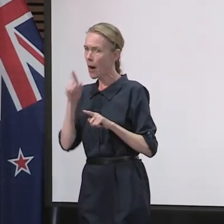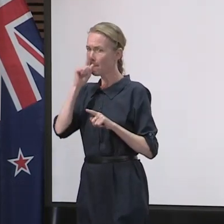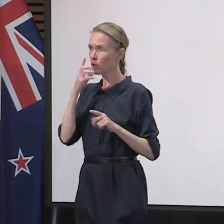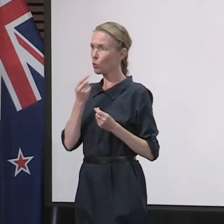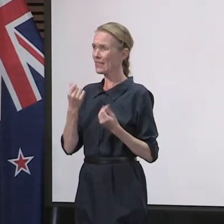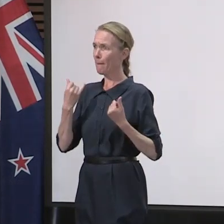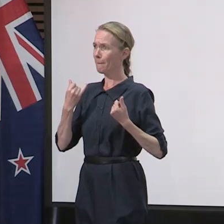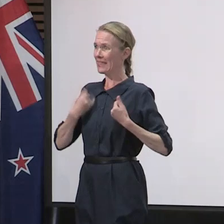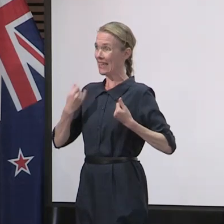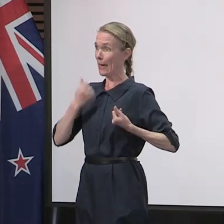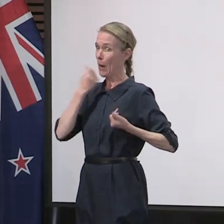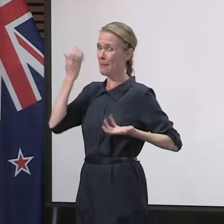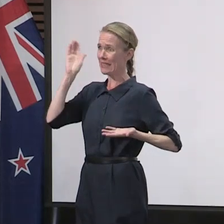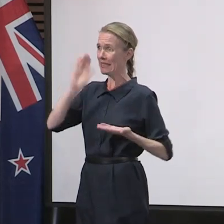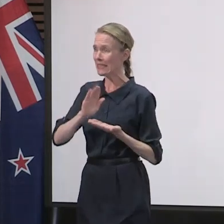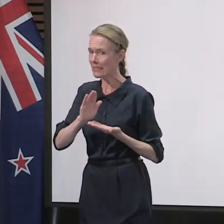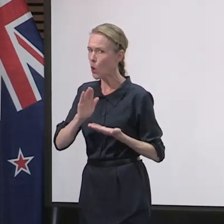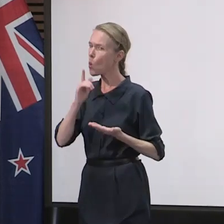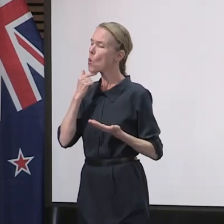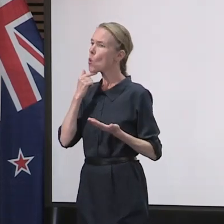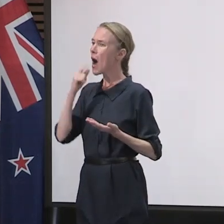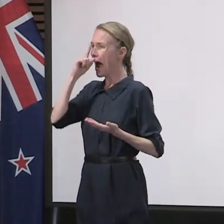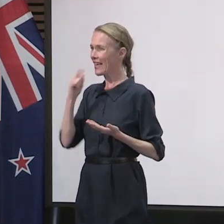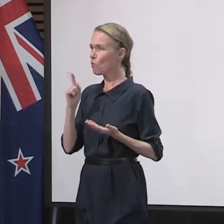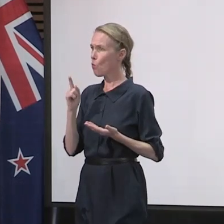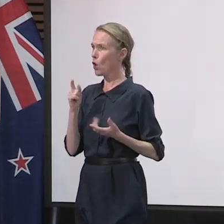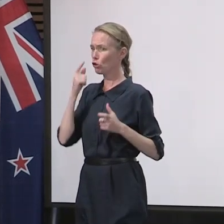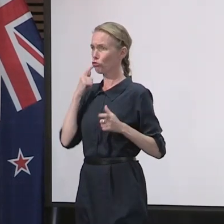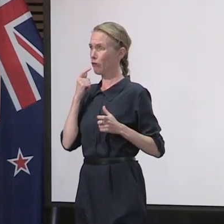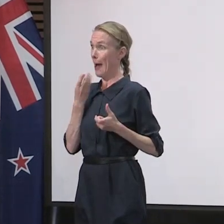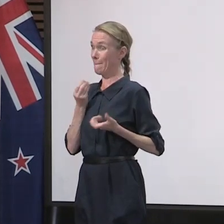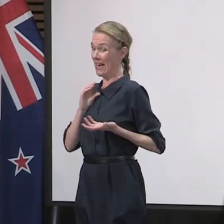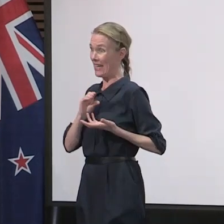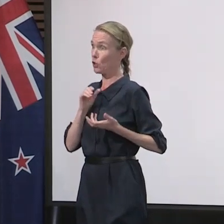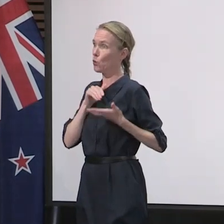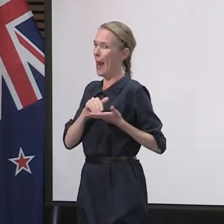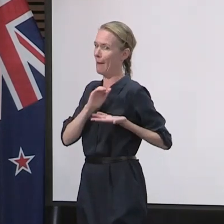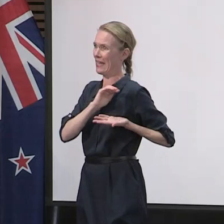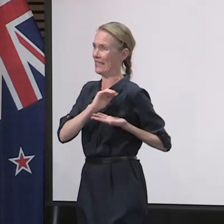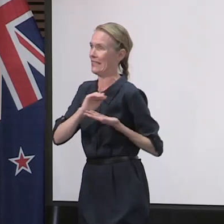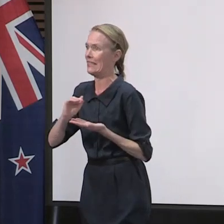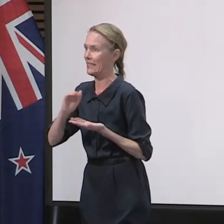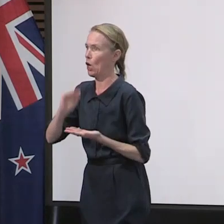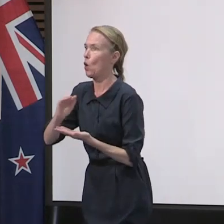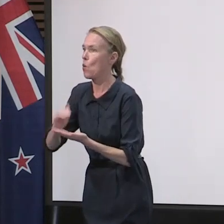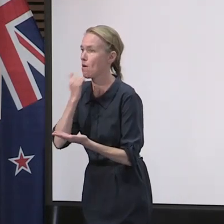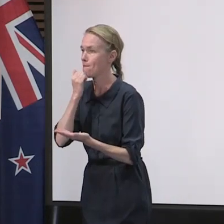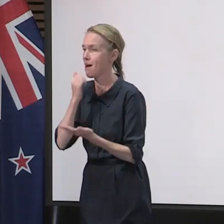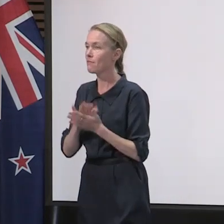to treat or study or to know? Do you have resources in place to do this sort of work? One